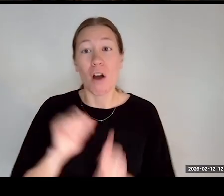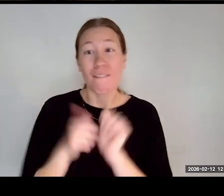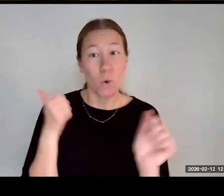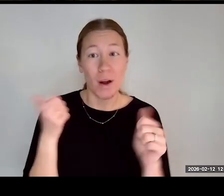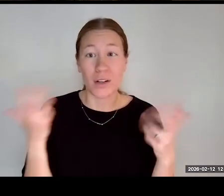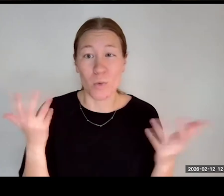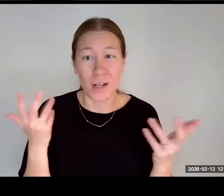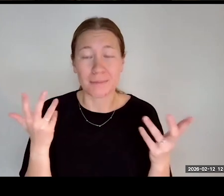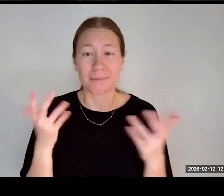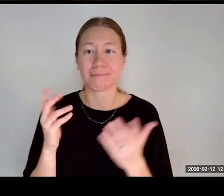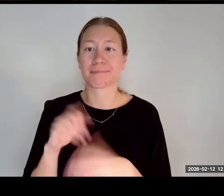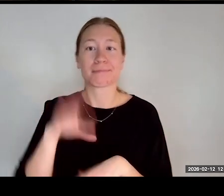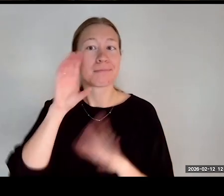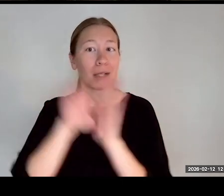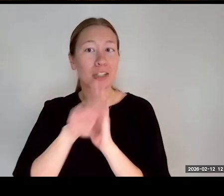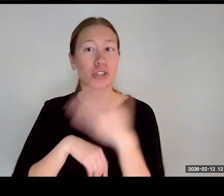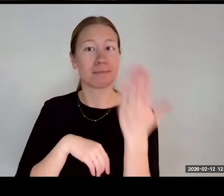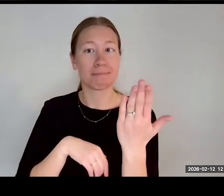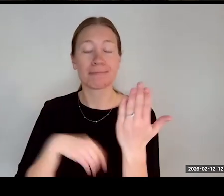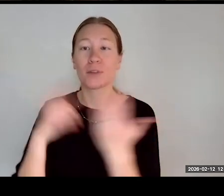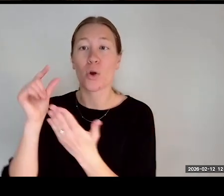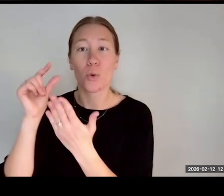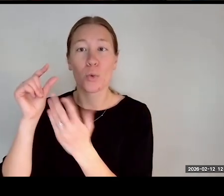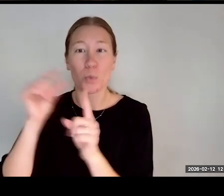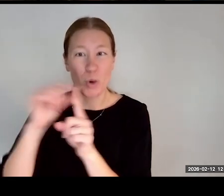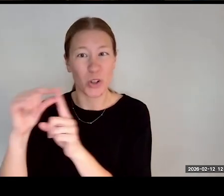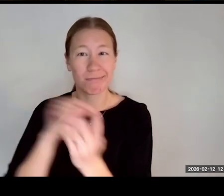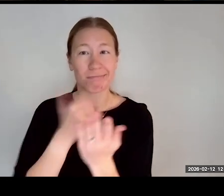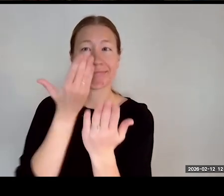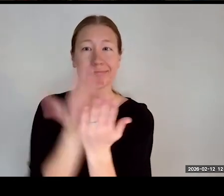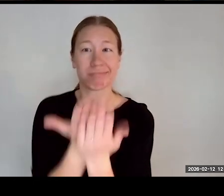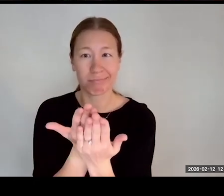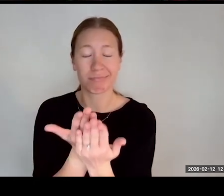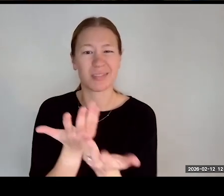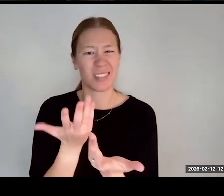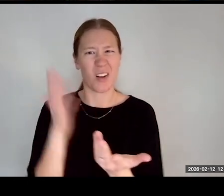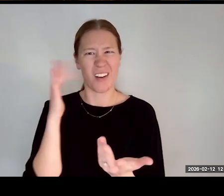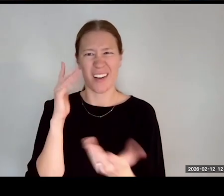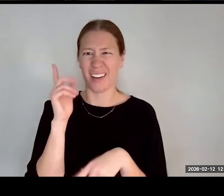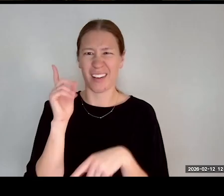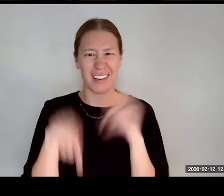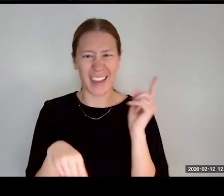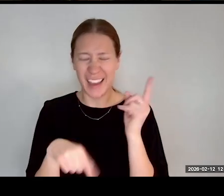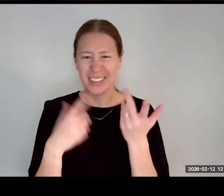placing images behind text. The reason for this is that the color profile and images varies across the image,